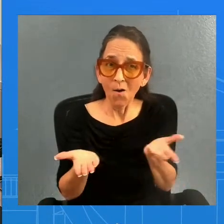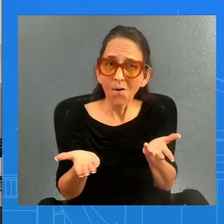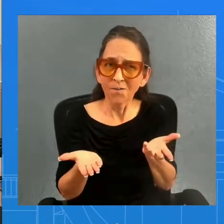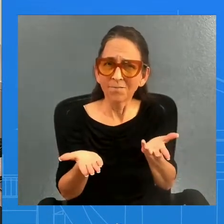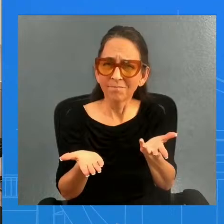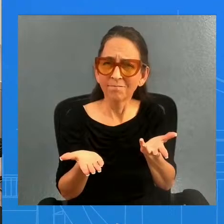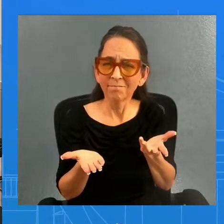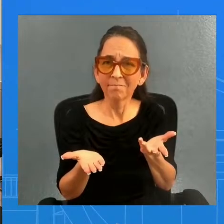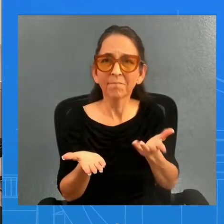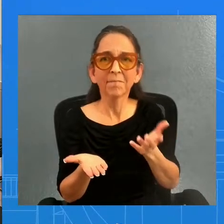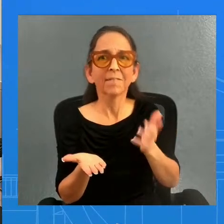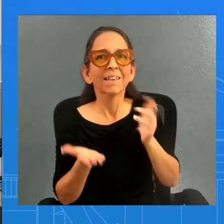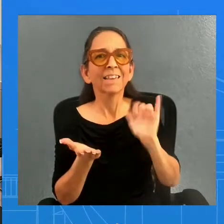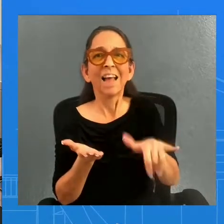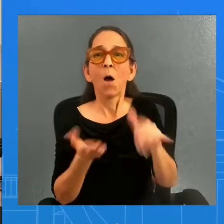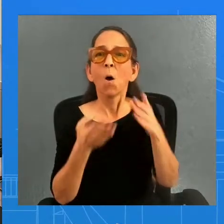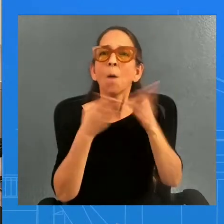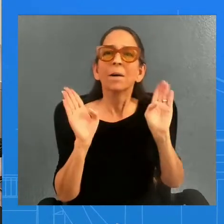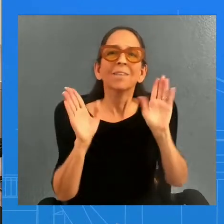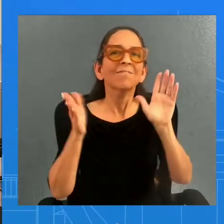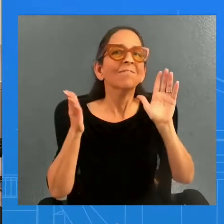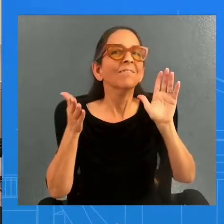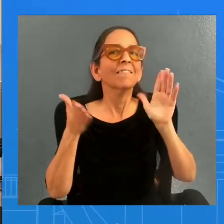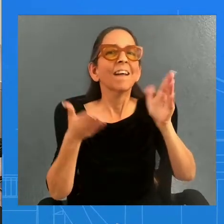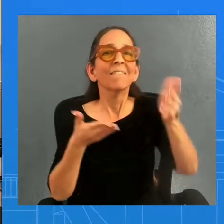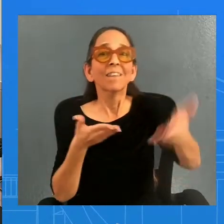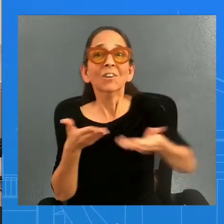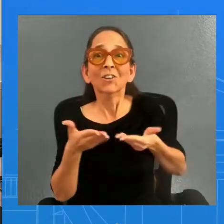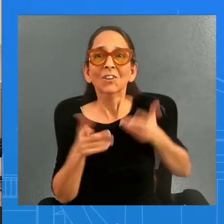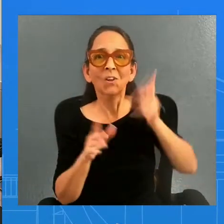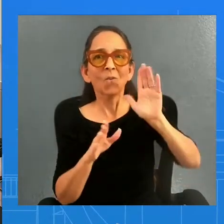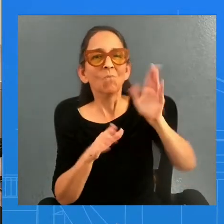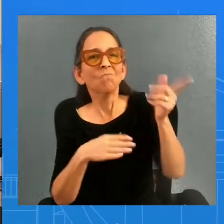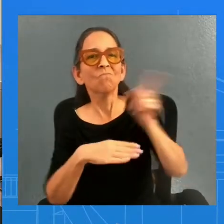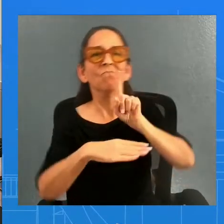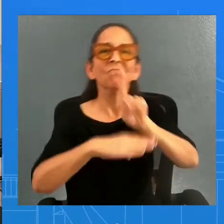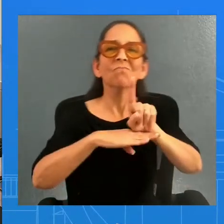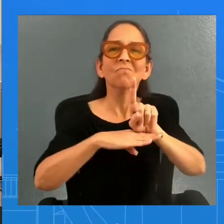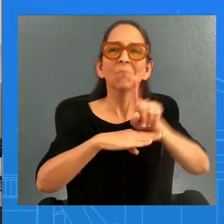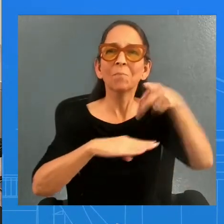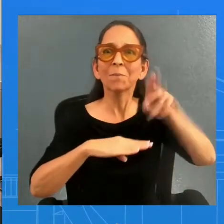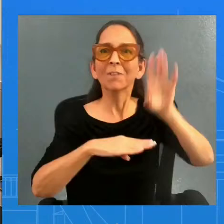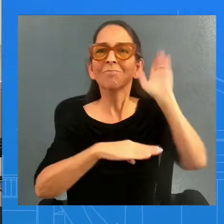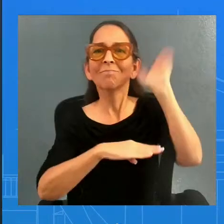and do a press conference after the election, which I think is standard and important. Ms. Jean-Pierre: I --